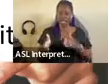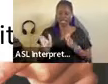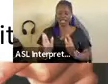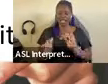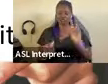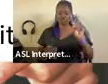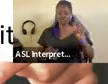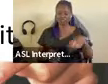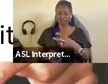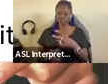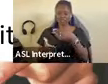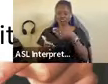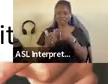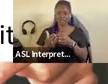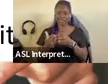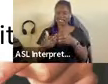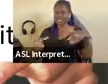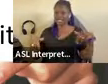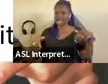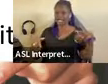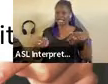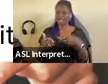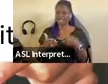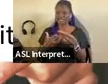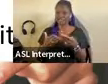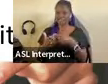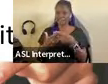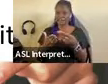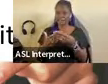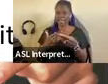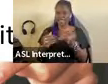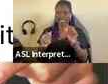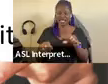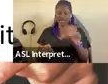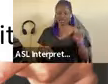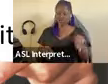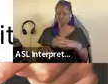So this is unlikely to be our final word, but for now we have to budget